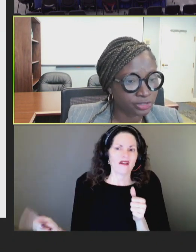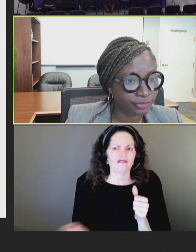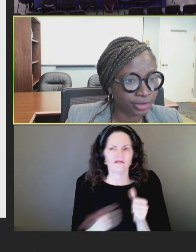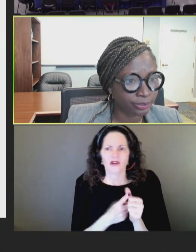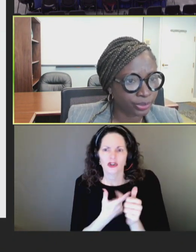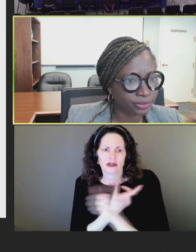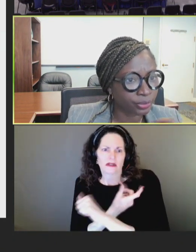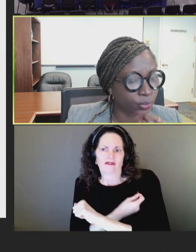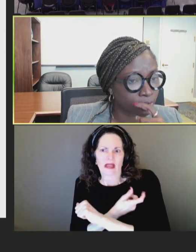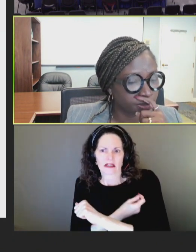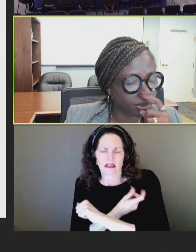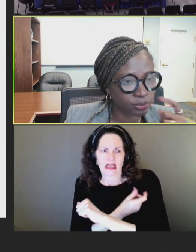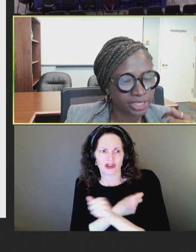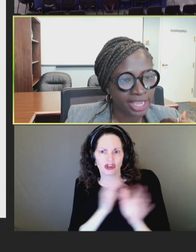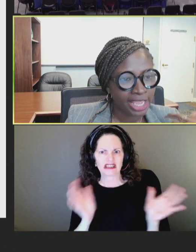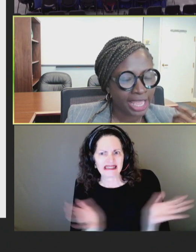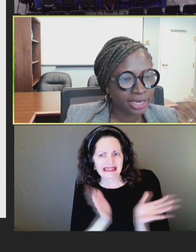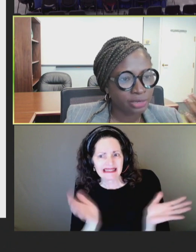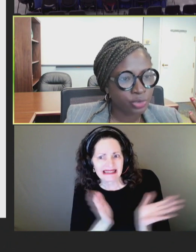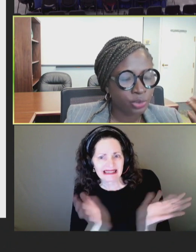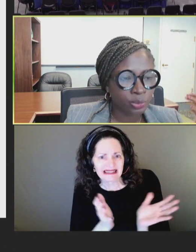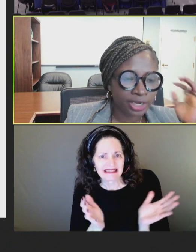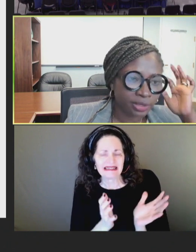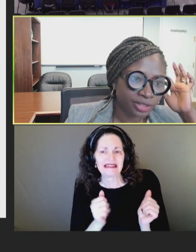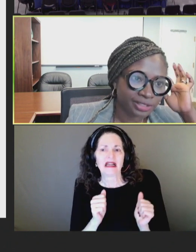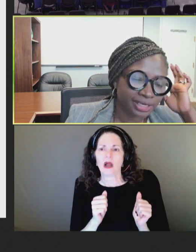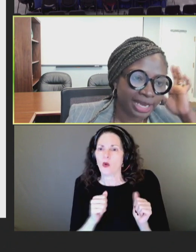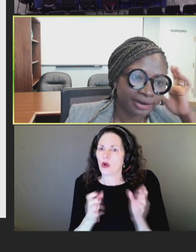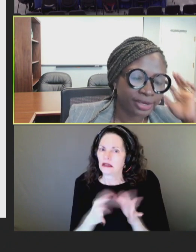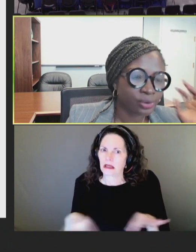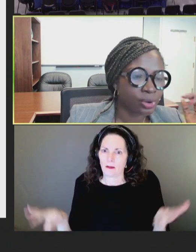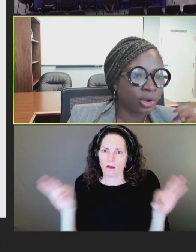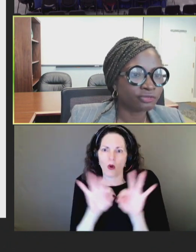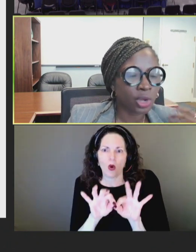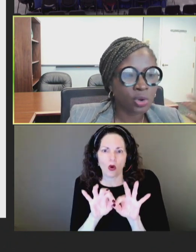was very important, the one dose. And we were working with a scenario of, oh,